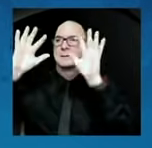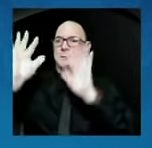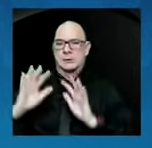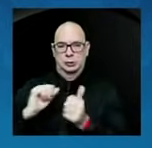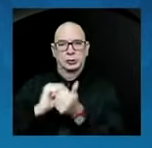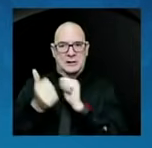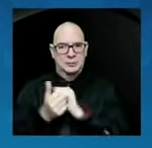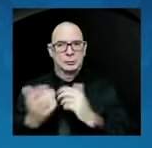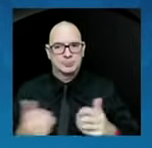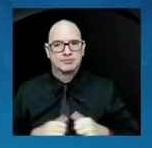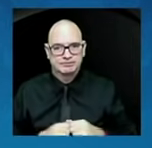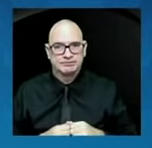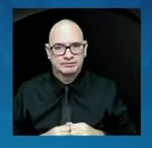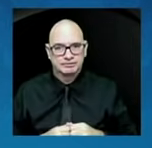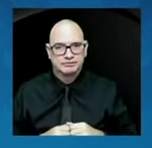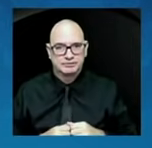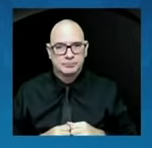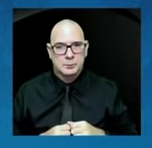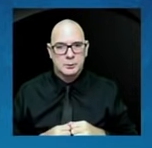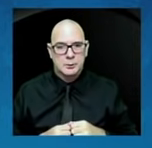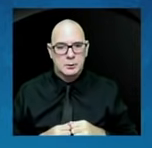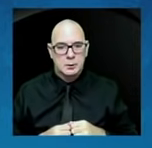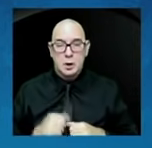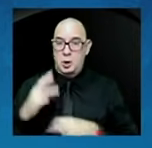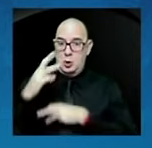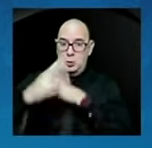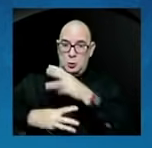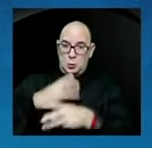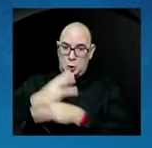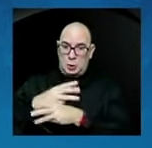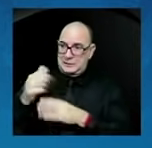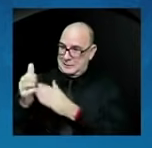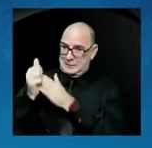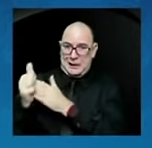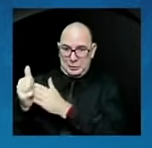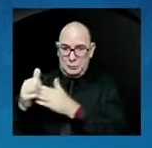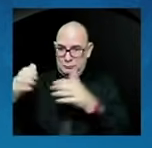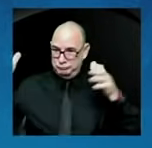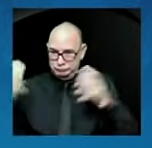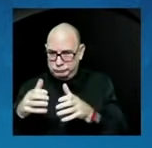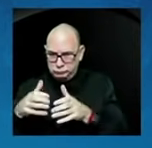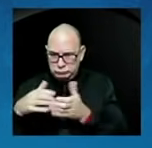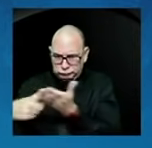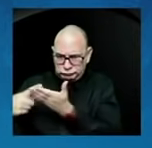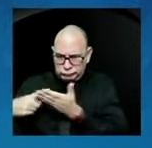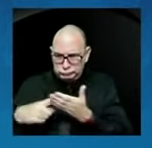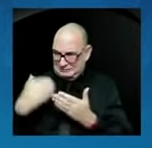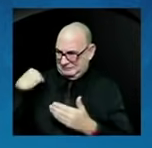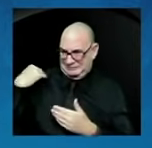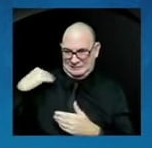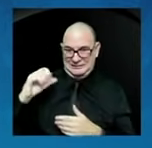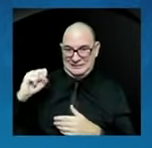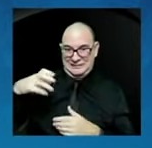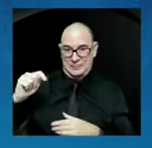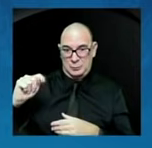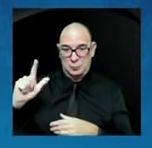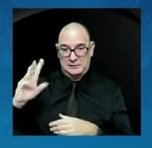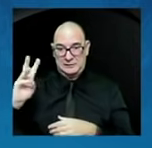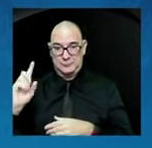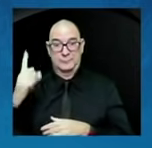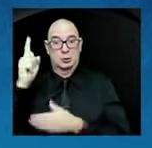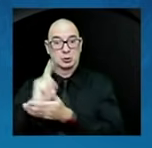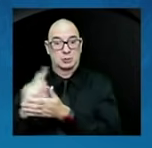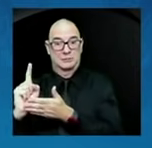INCLUDING THAT OF THE CLAY MATE